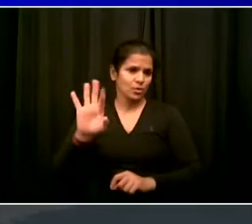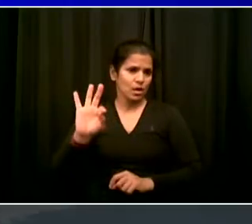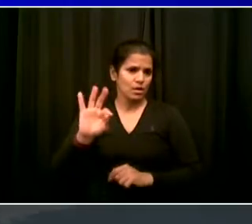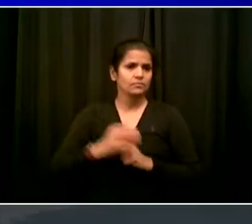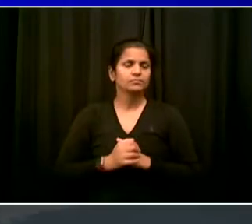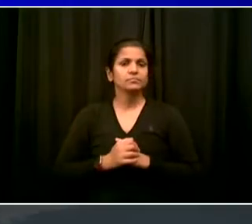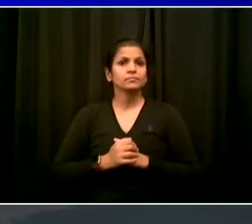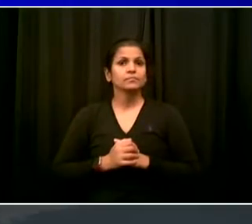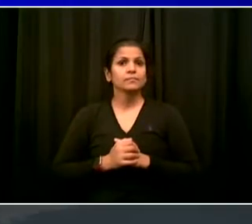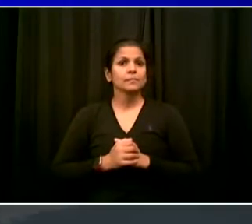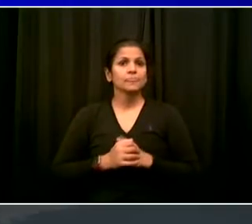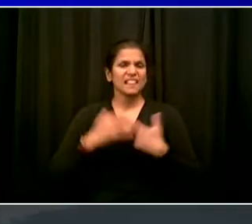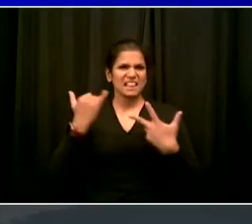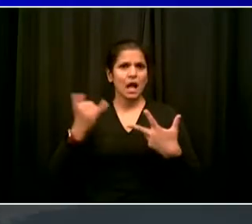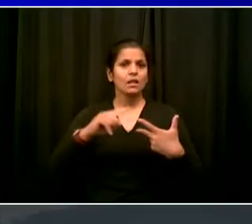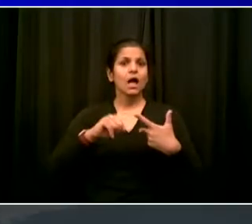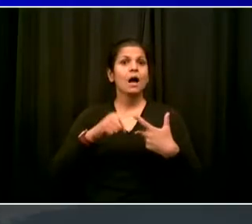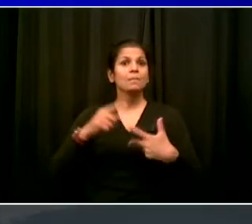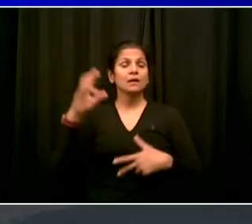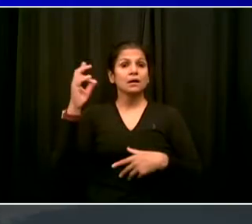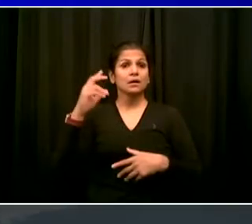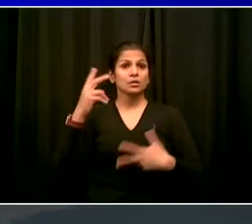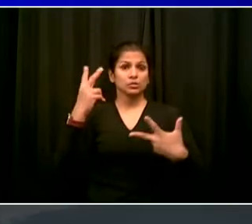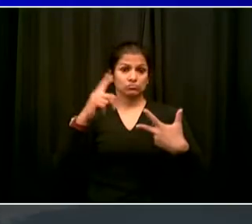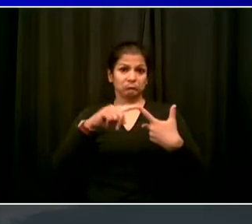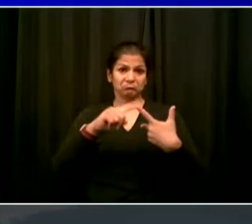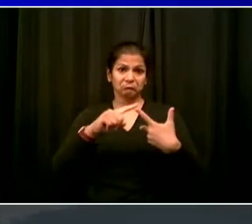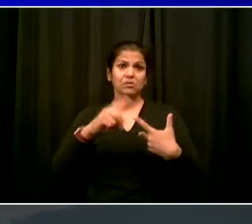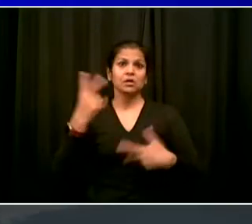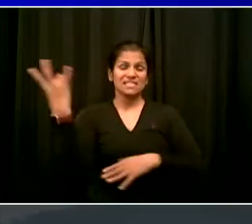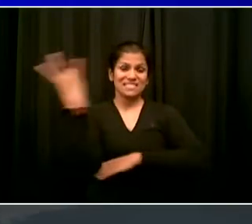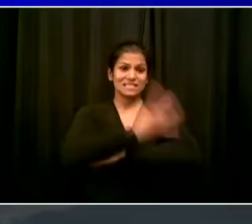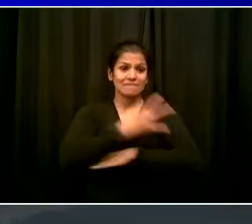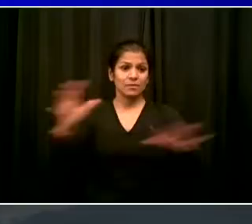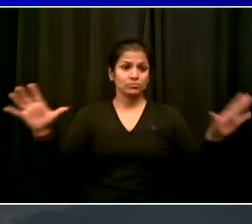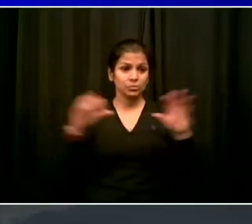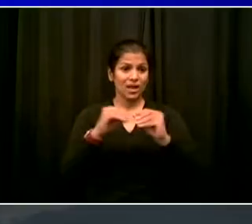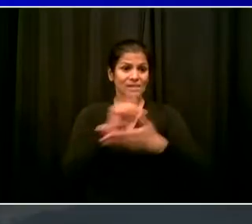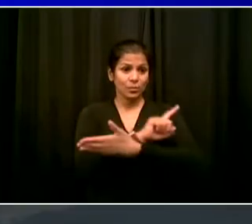LEVEL OF 49.7%. I WANT TO TALK ABOUT ALL THREE INDICATORS, AND THEN I WANT TO